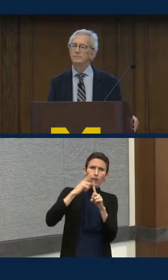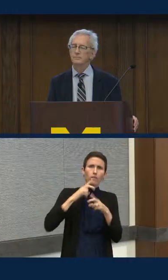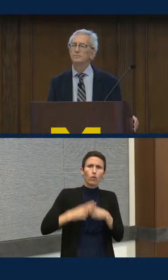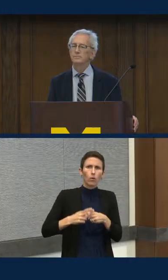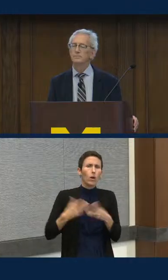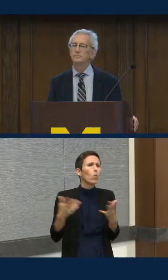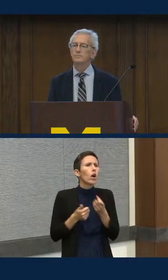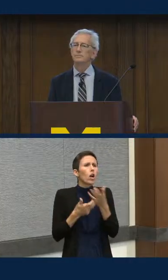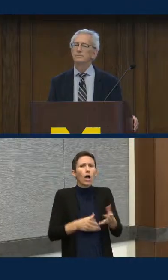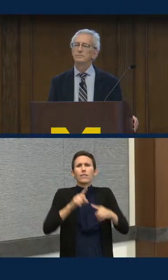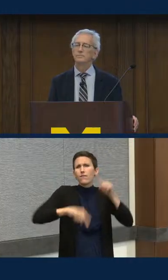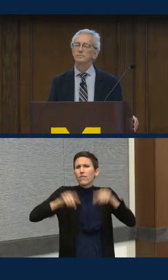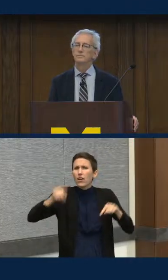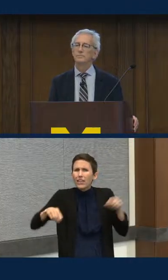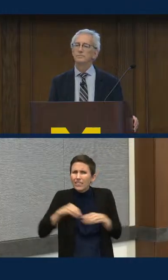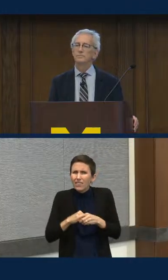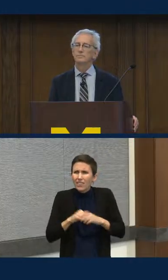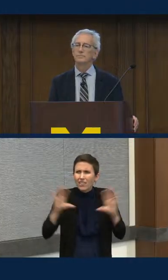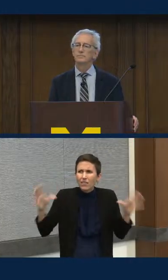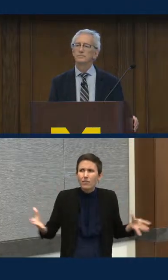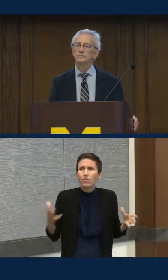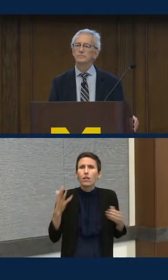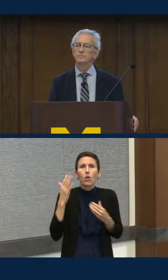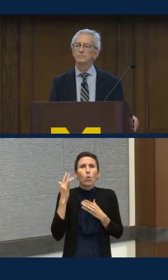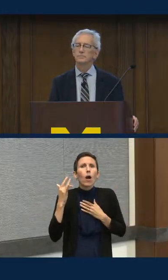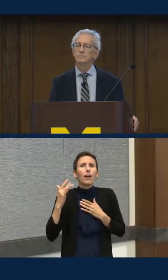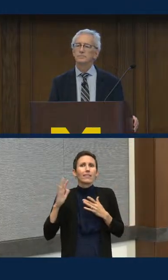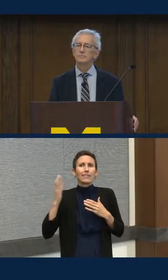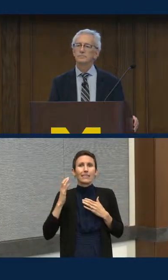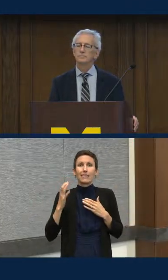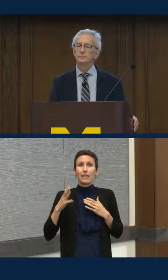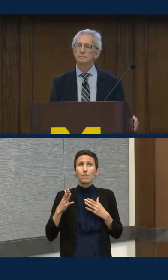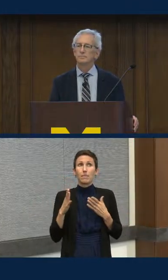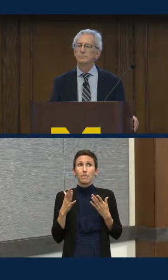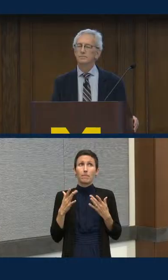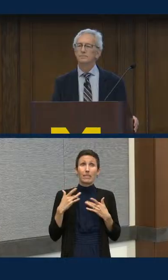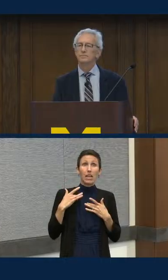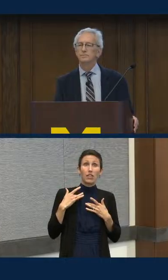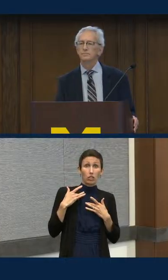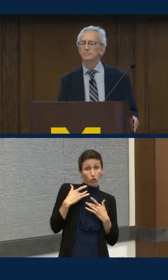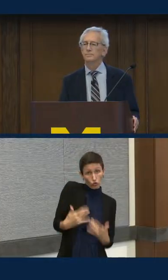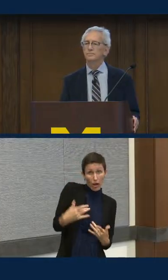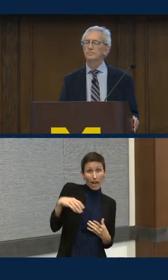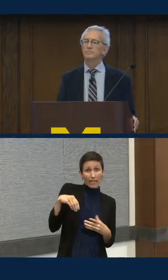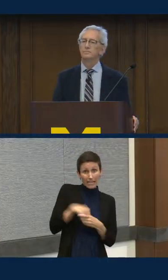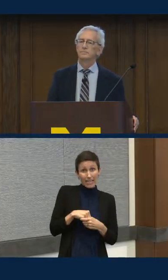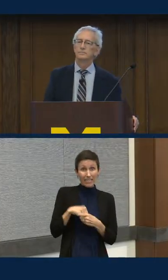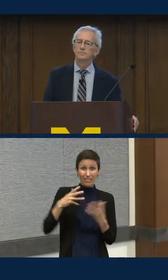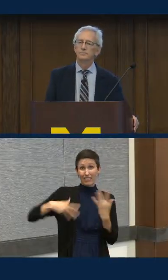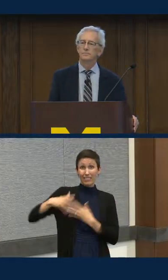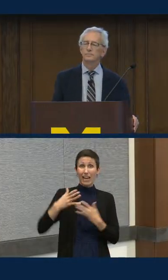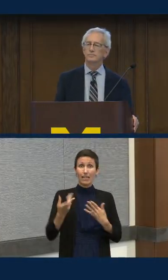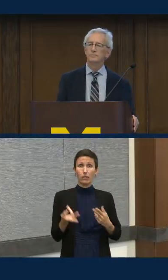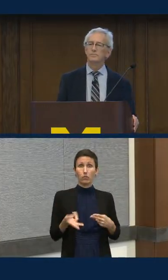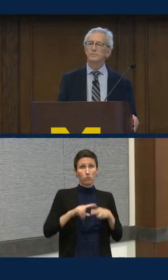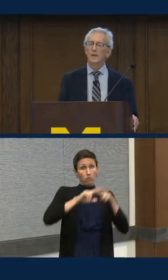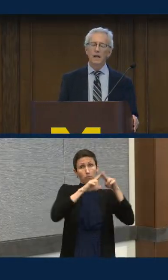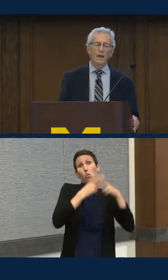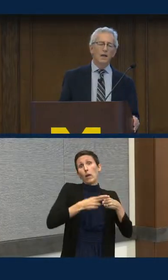there seem to be a trend to increasing obesity in society, is it a genetic trend or is it